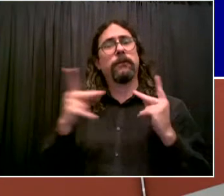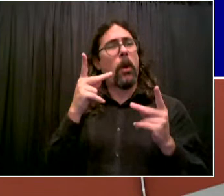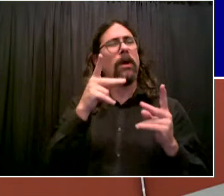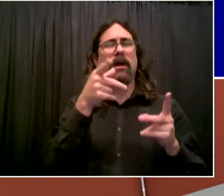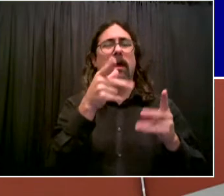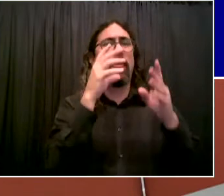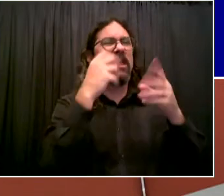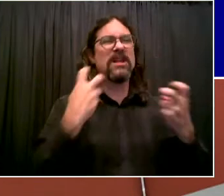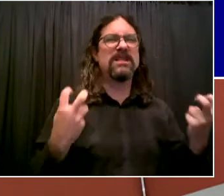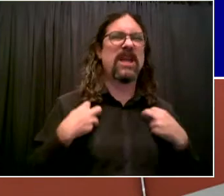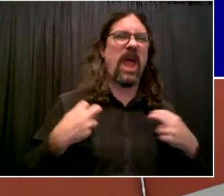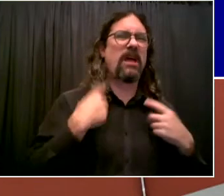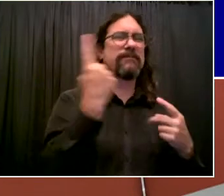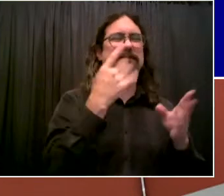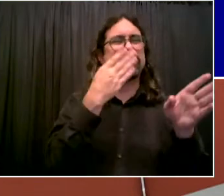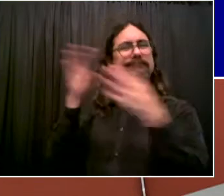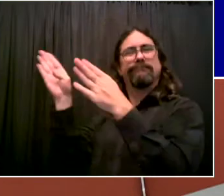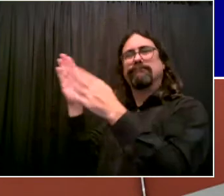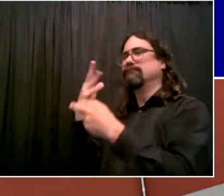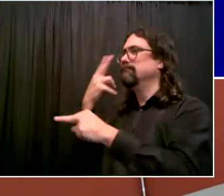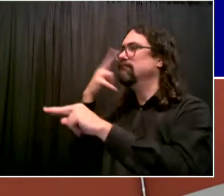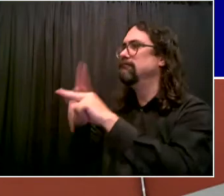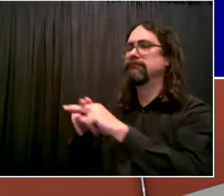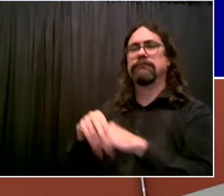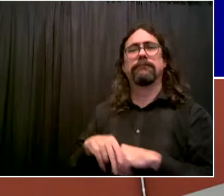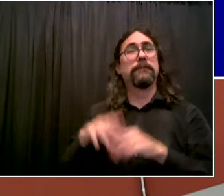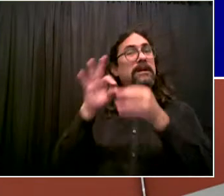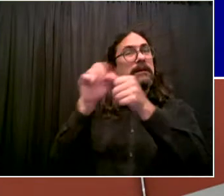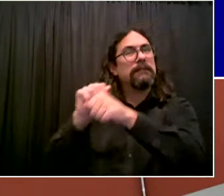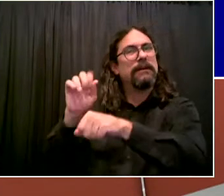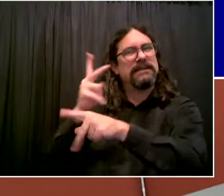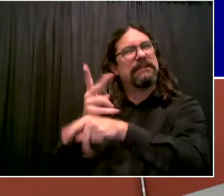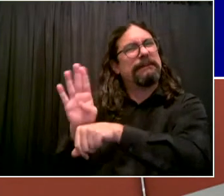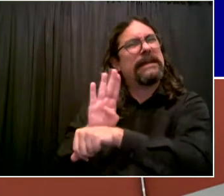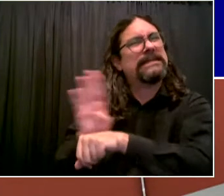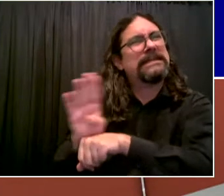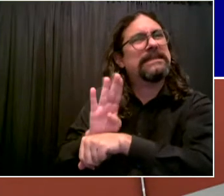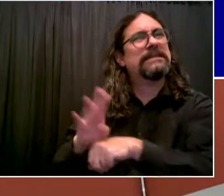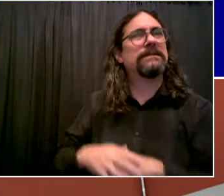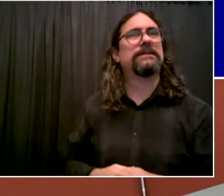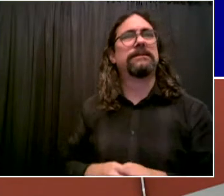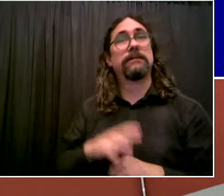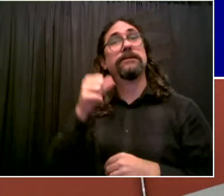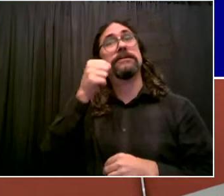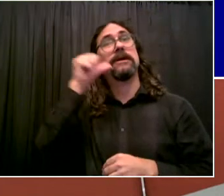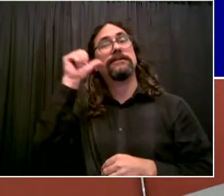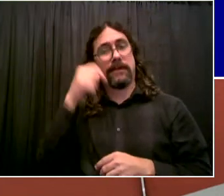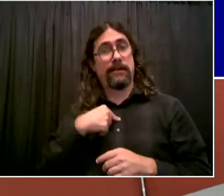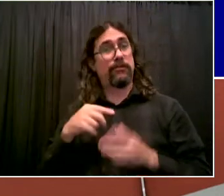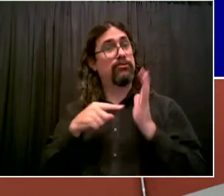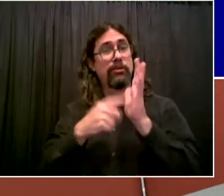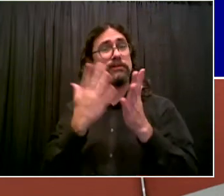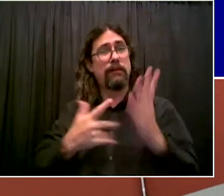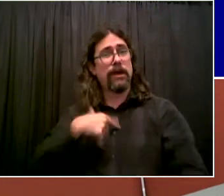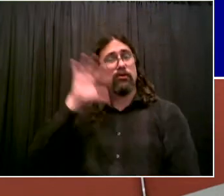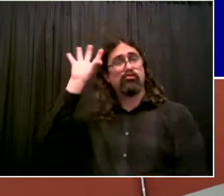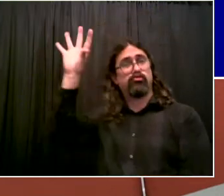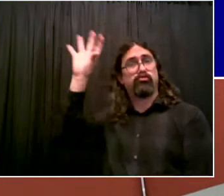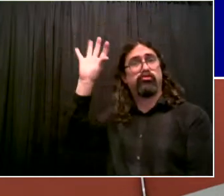I ALSO TOOK IT UPON MYSELF TO